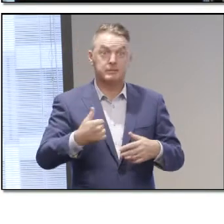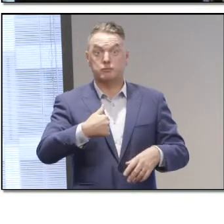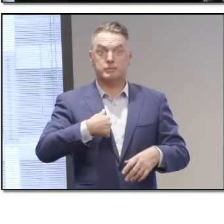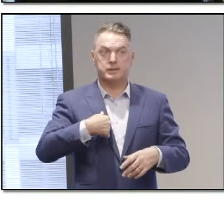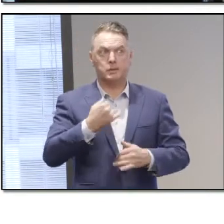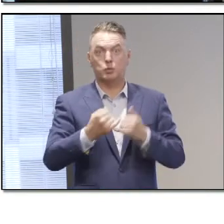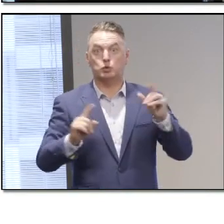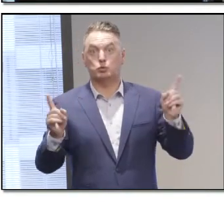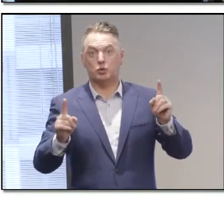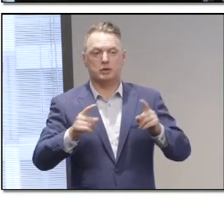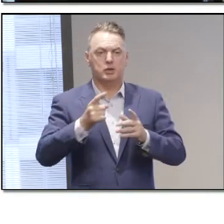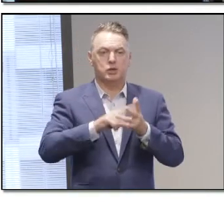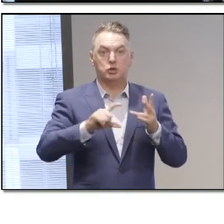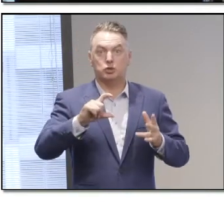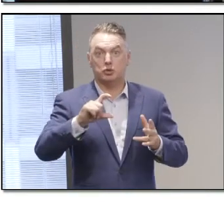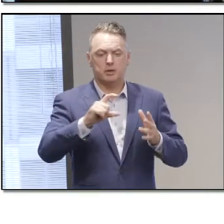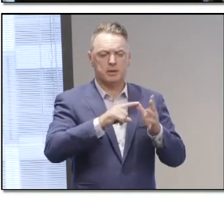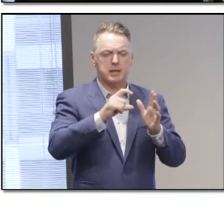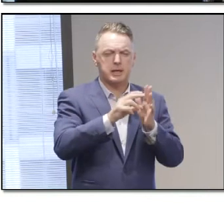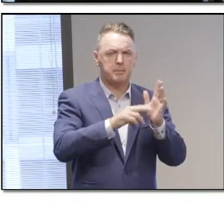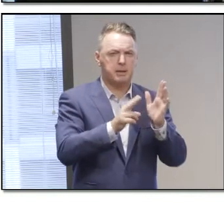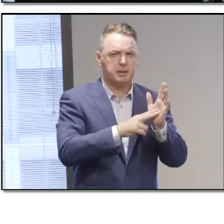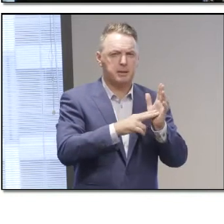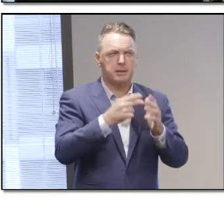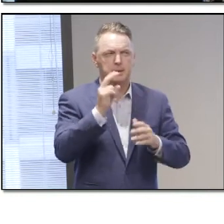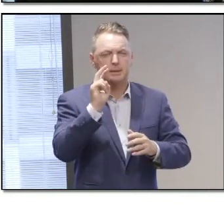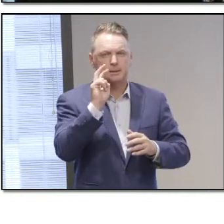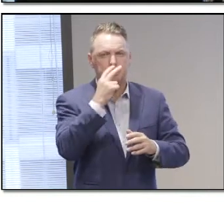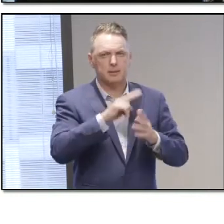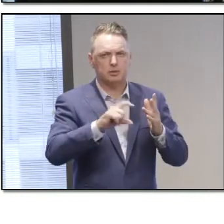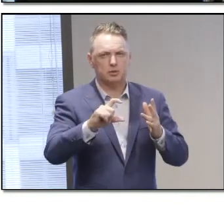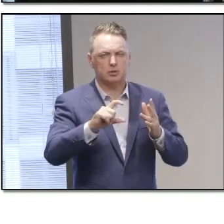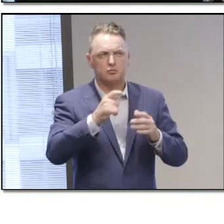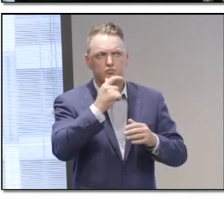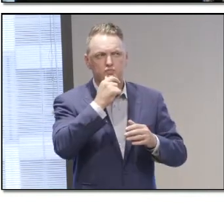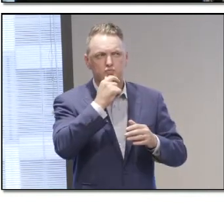so I thought cadmium dark chocolate higher concentrations I wasn't fussed about the seaweed